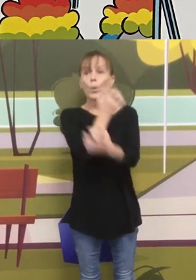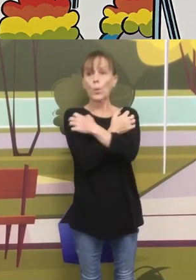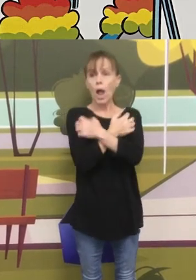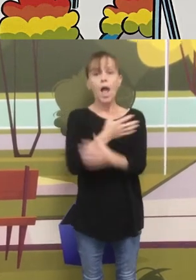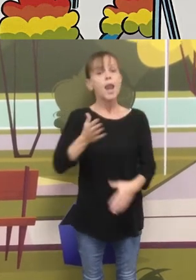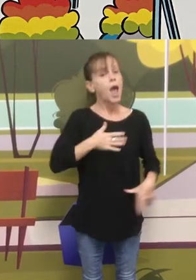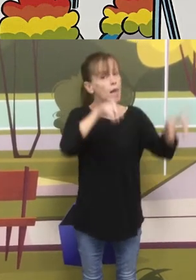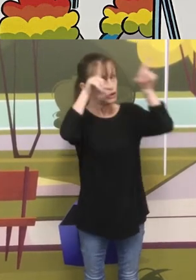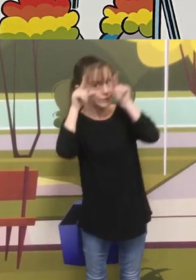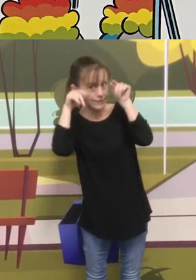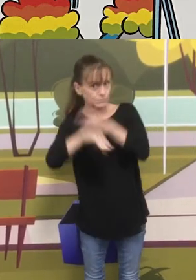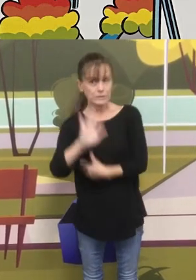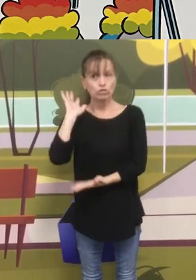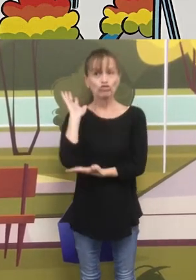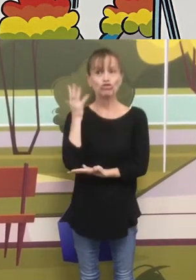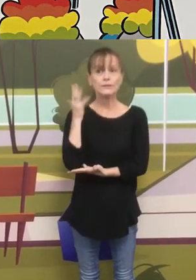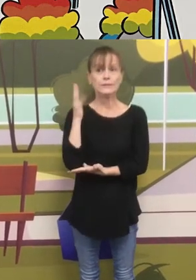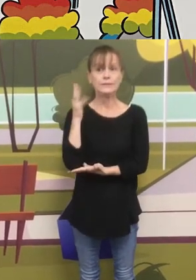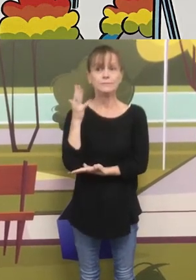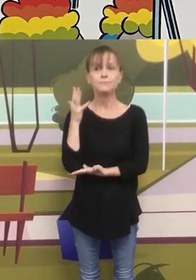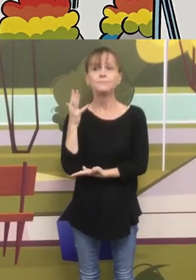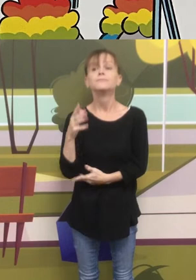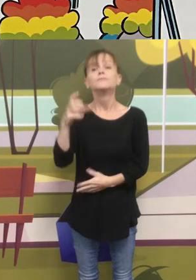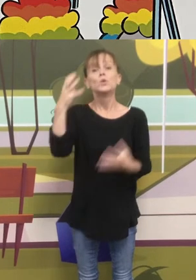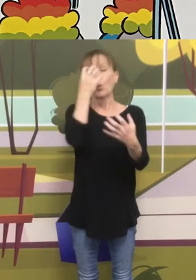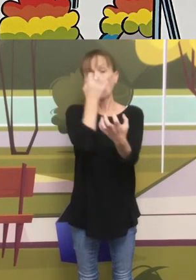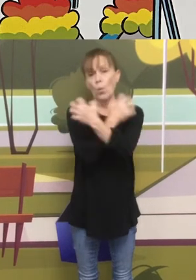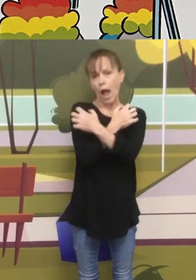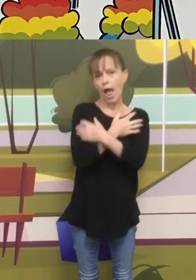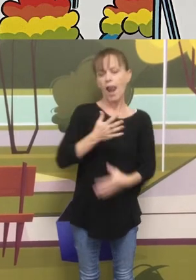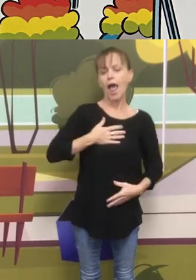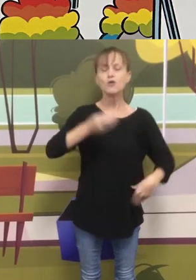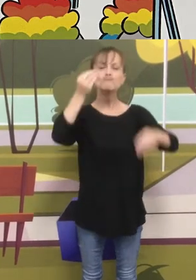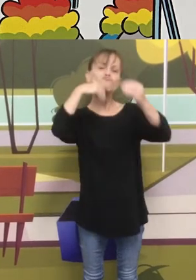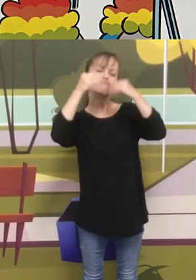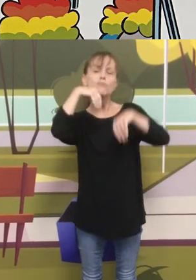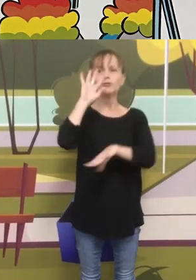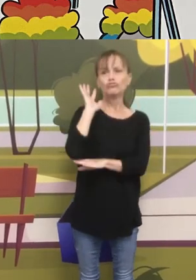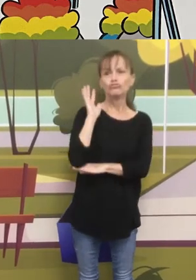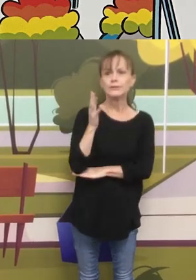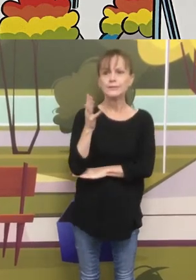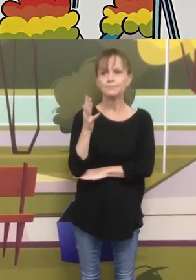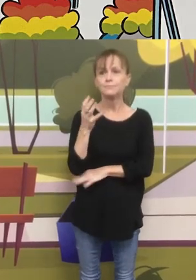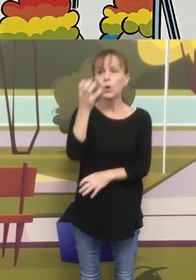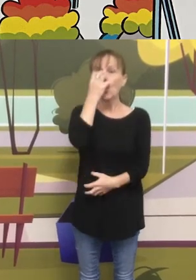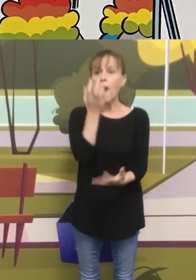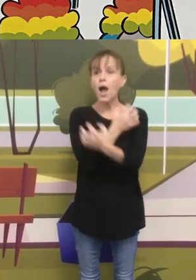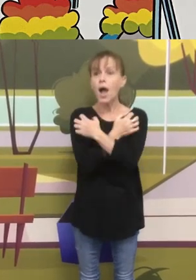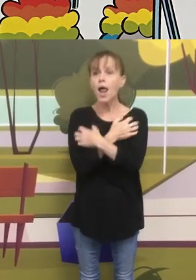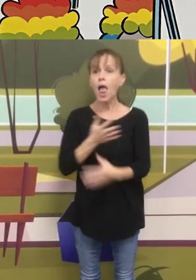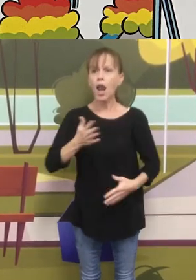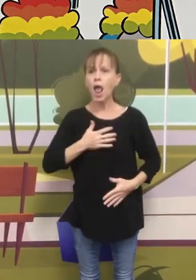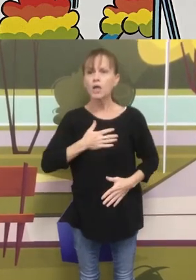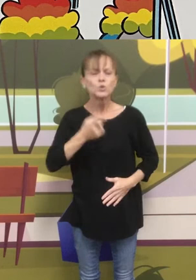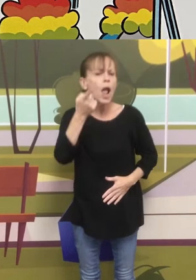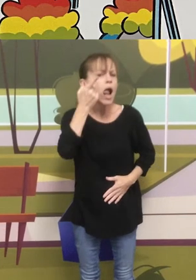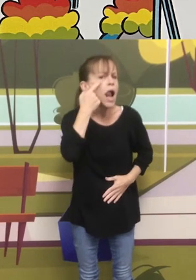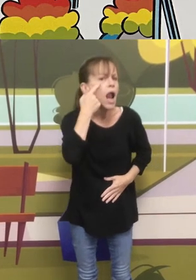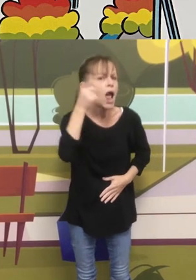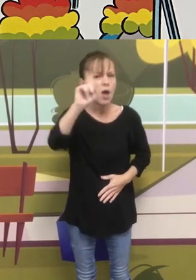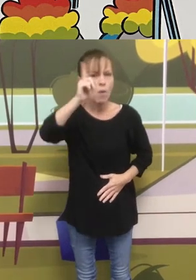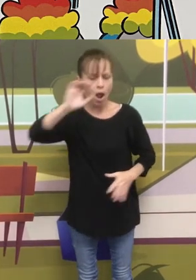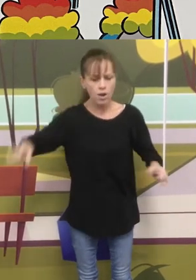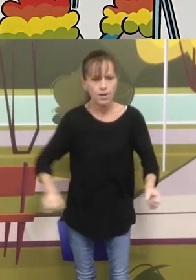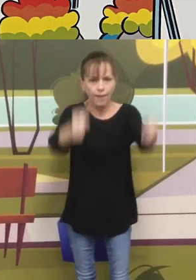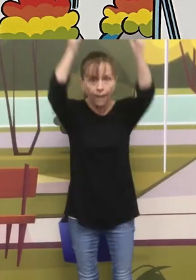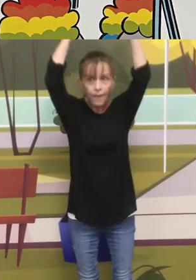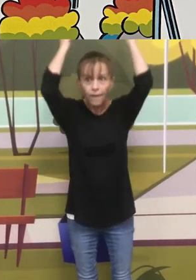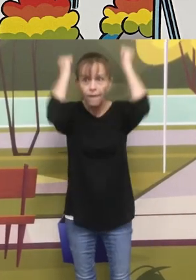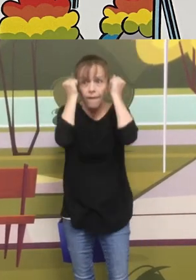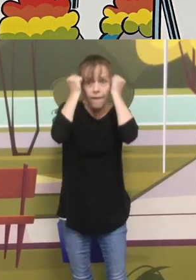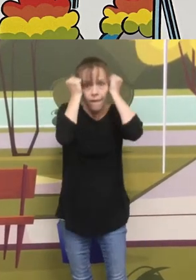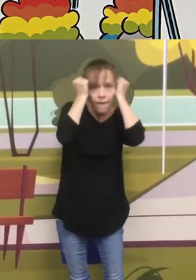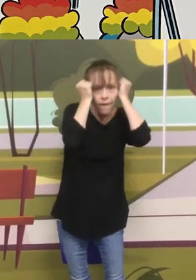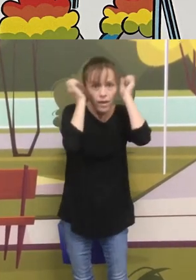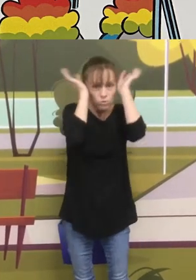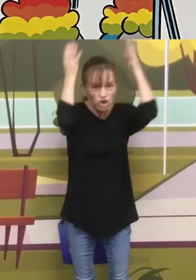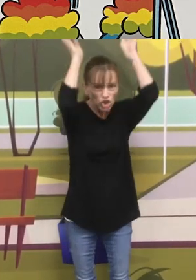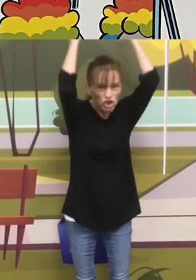Koalas like to sleep in trees, koalas like to eat gum leaves, koalas like to try on wigs,